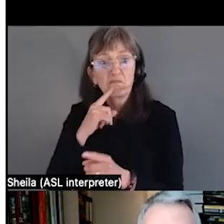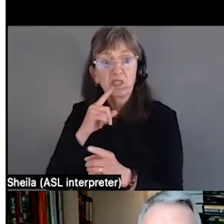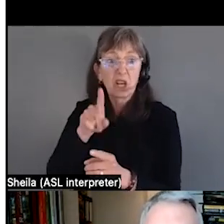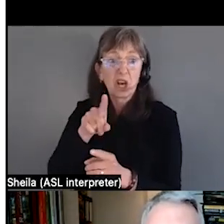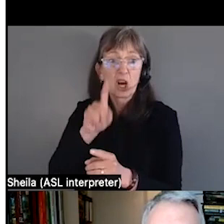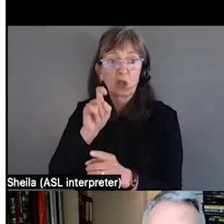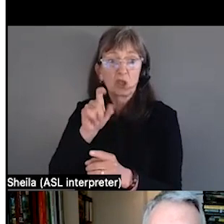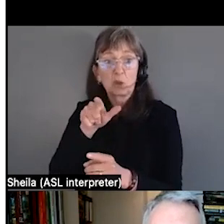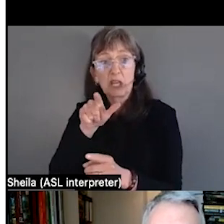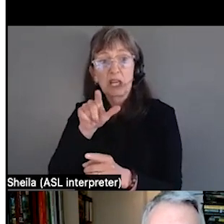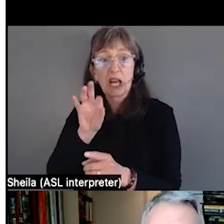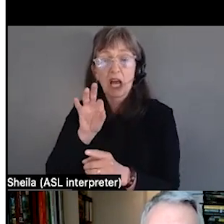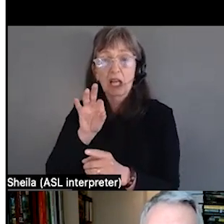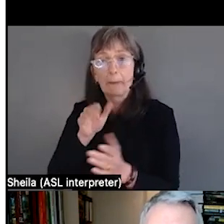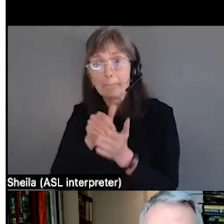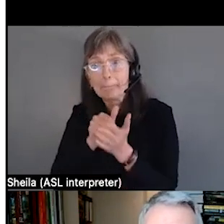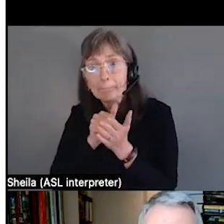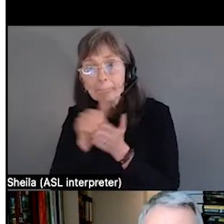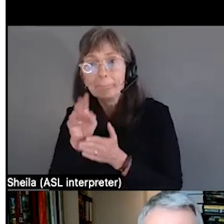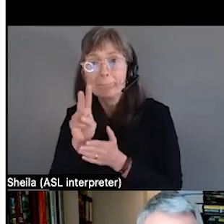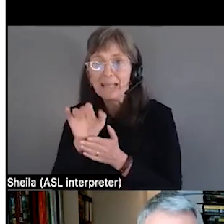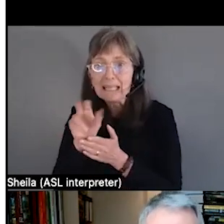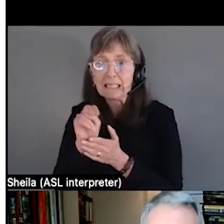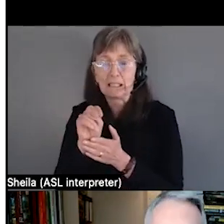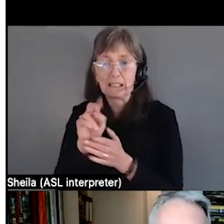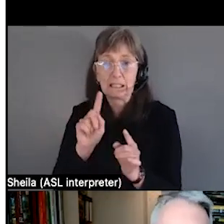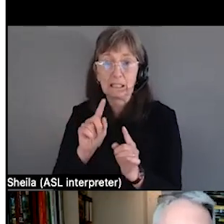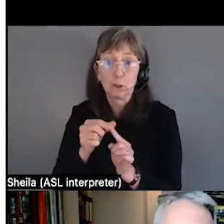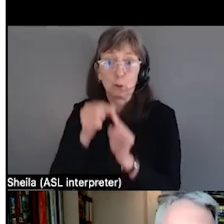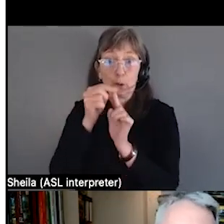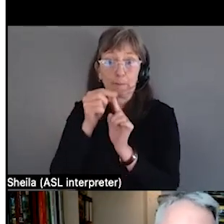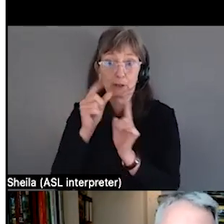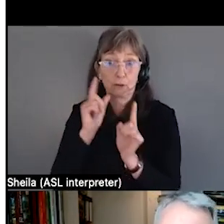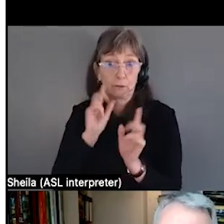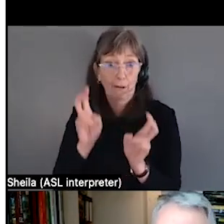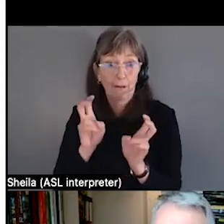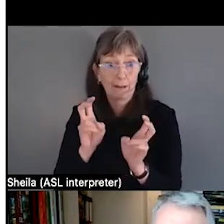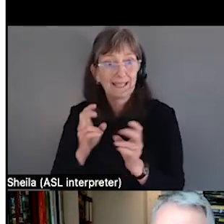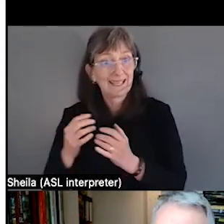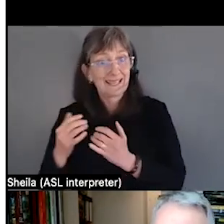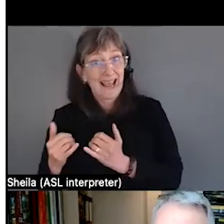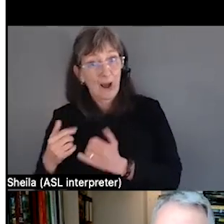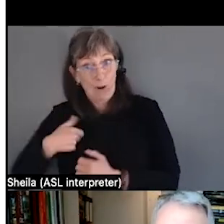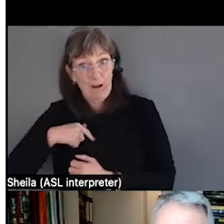unique titles. Currently on our website, we've got around 18 million of those with live availability,